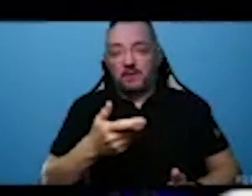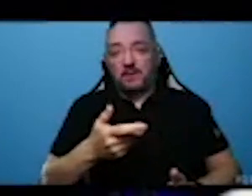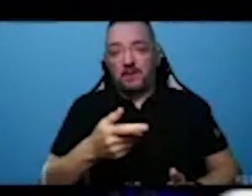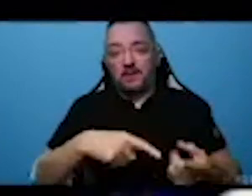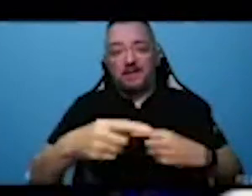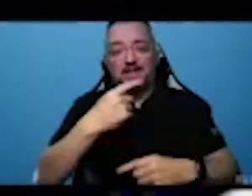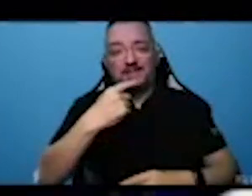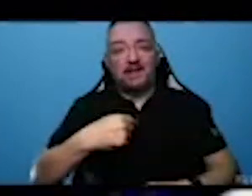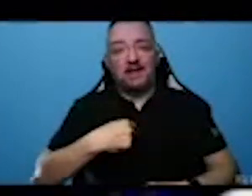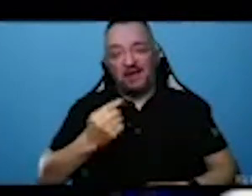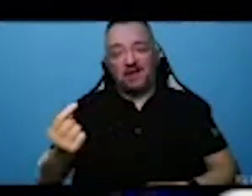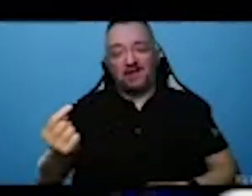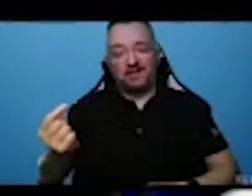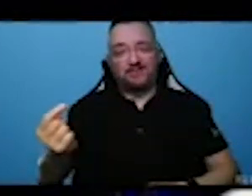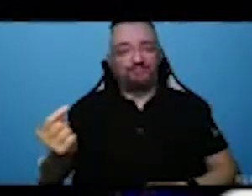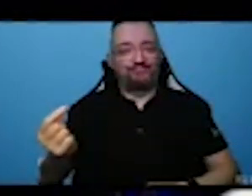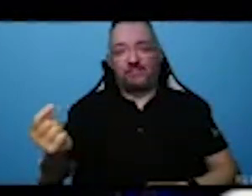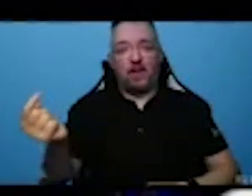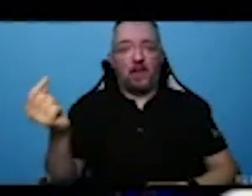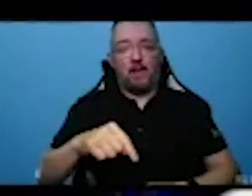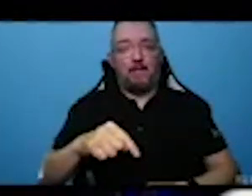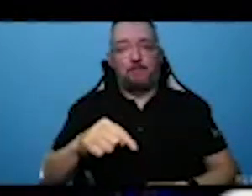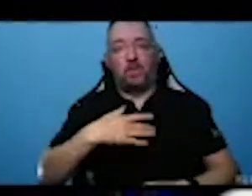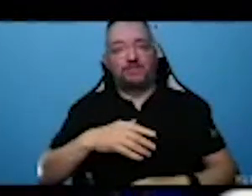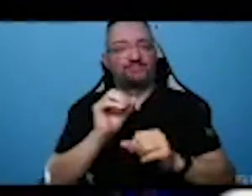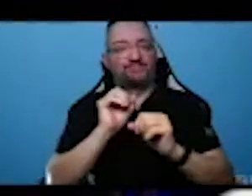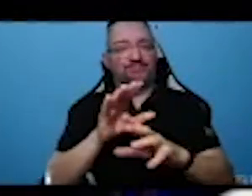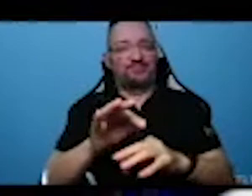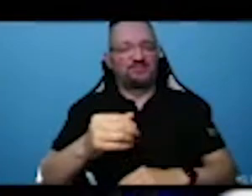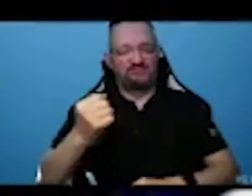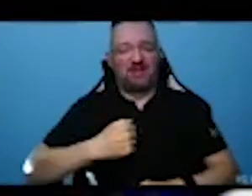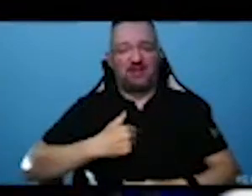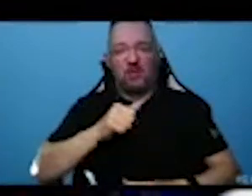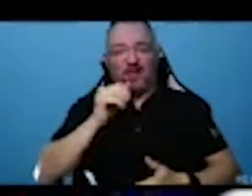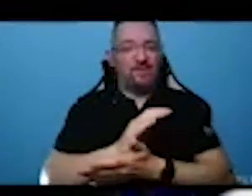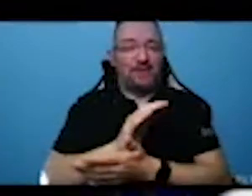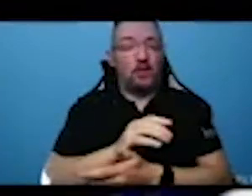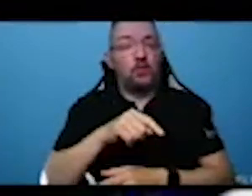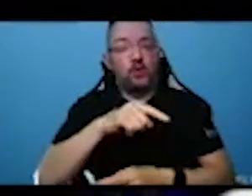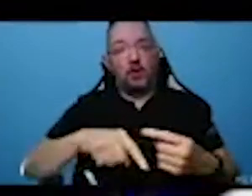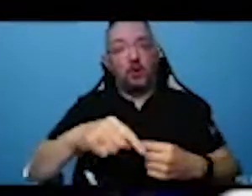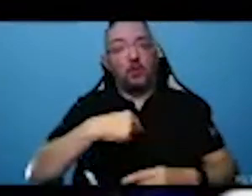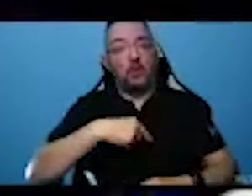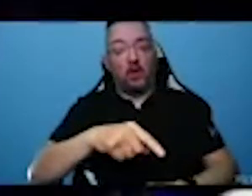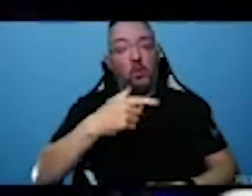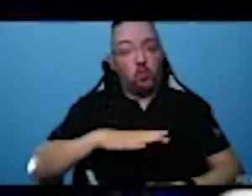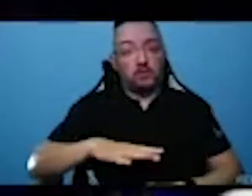you know, to, to kind of bash the table. It's actually, we want learning to come from this. We want others to hear this so